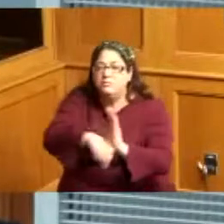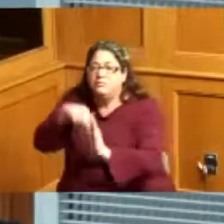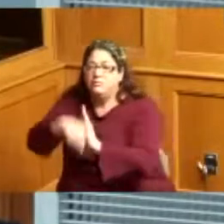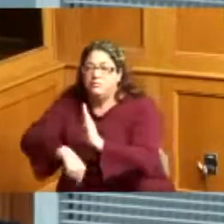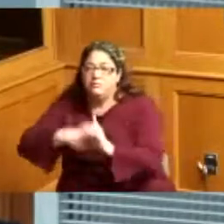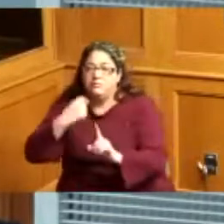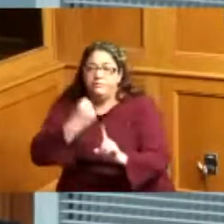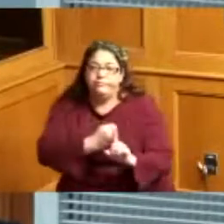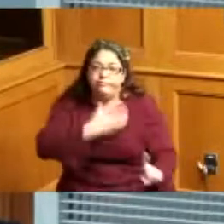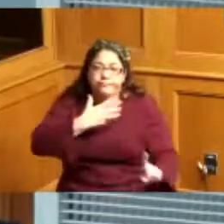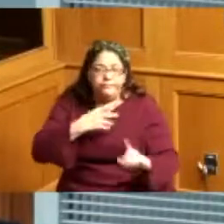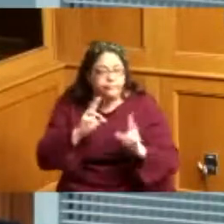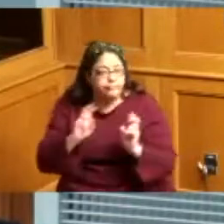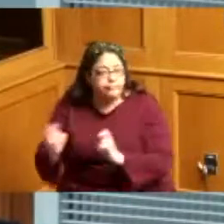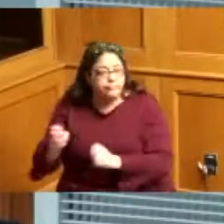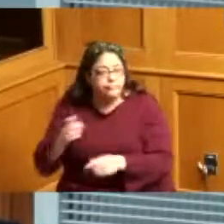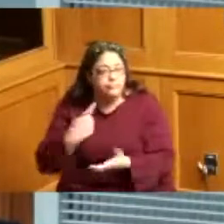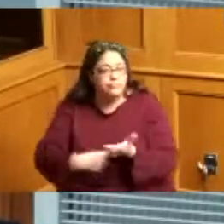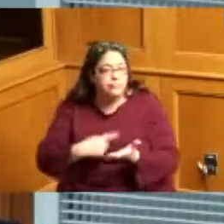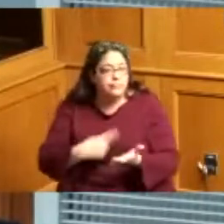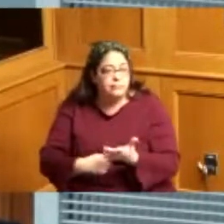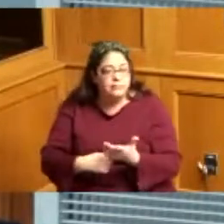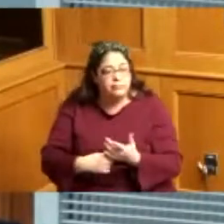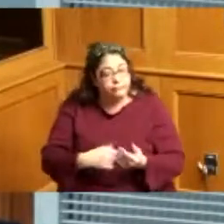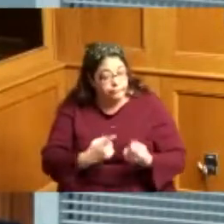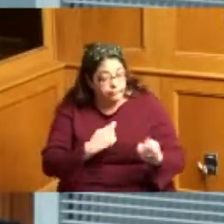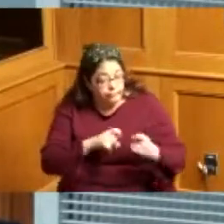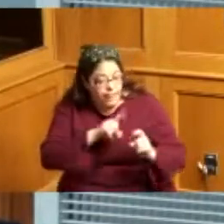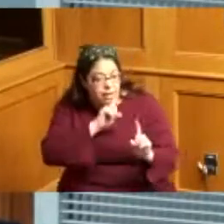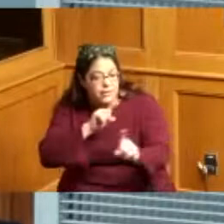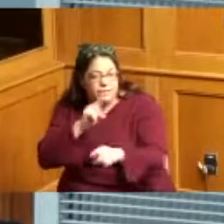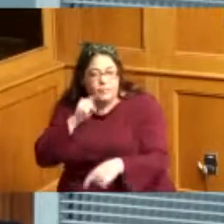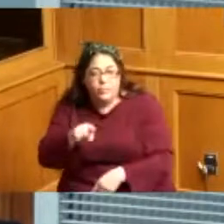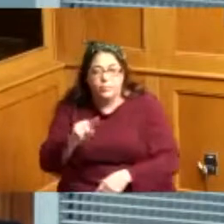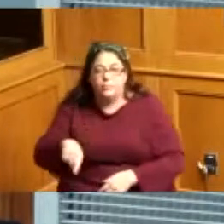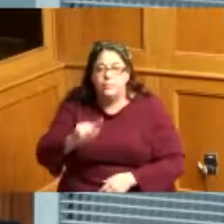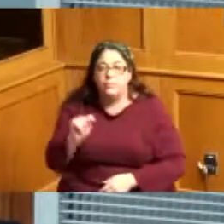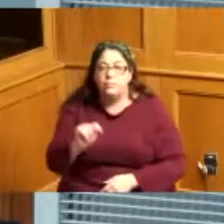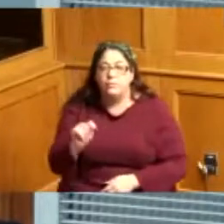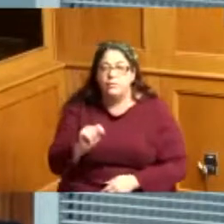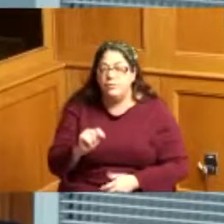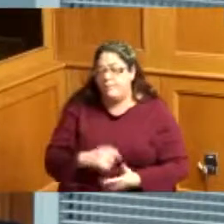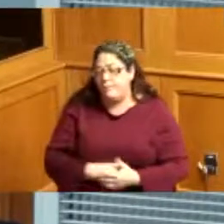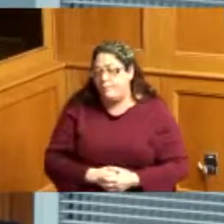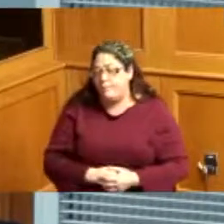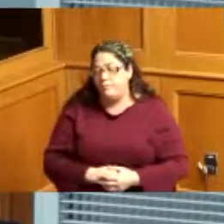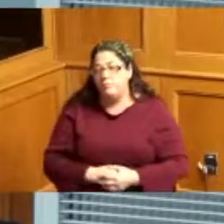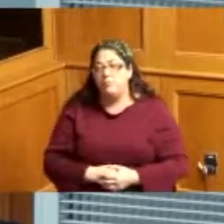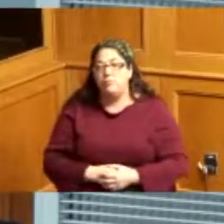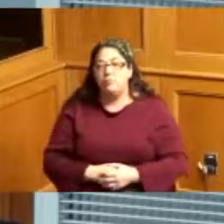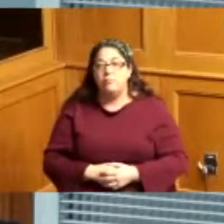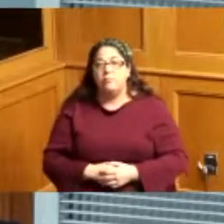additional topics or any questions that you have today I'm going to be joined also by two of our